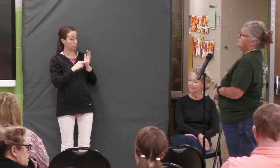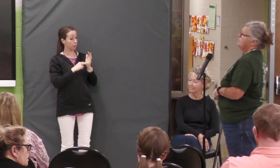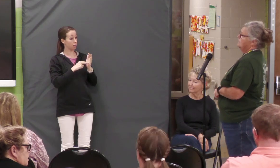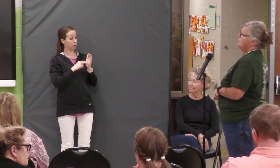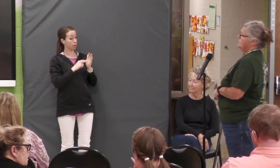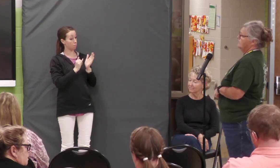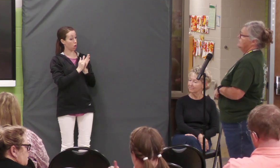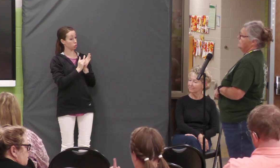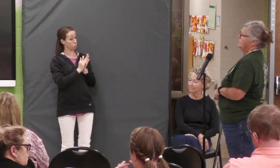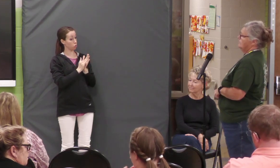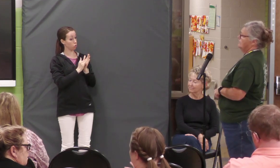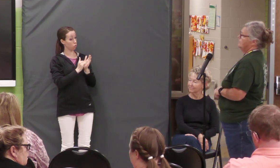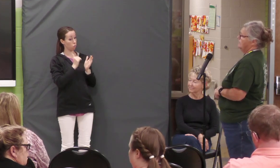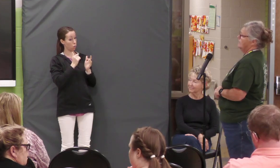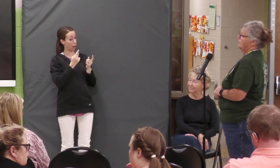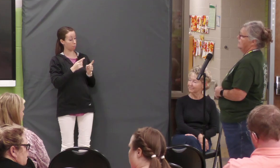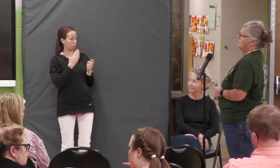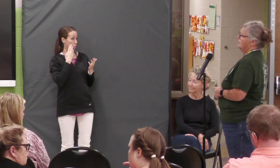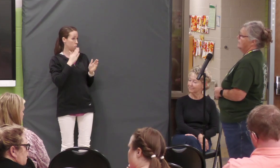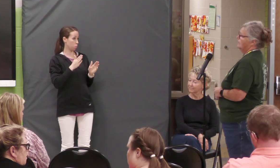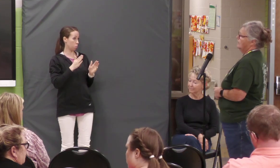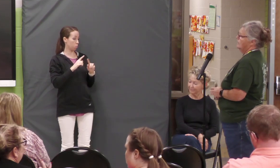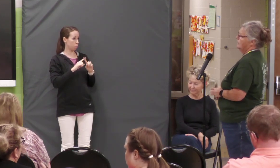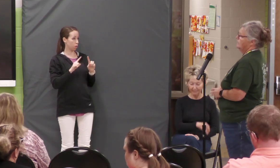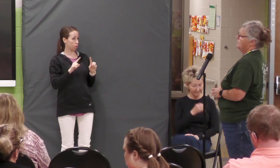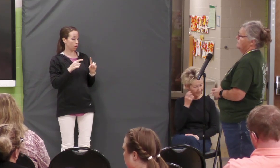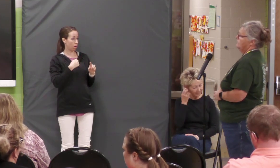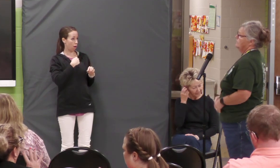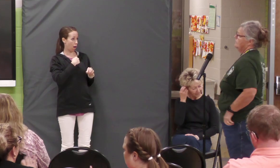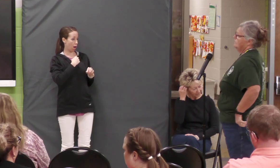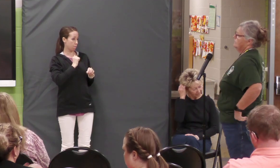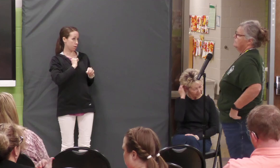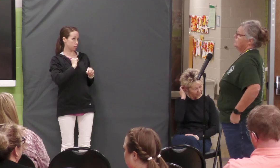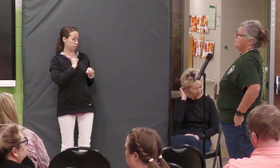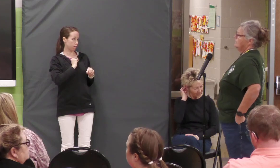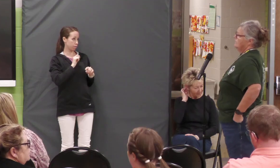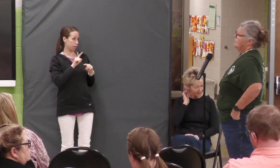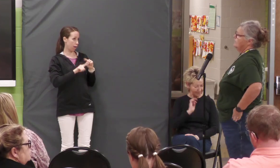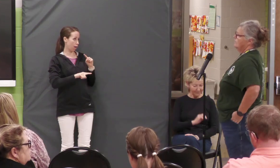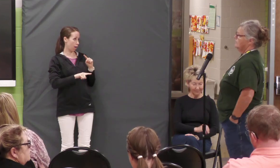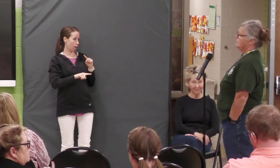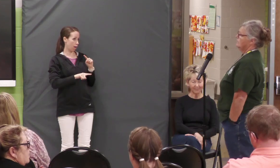I'm not saying it would happen I'm just saying I you know I myself can't can't come down here and